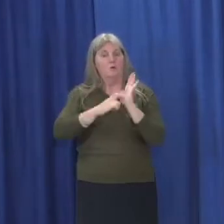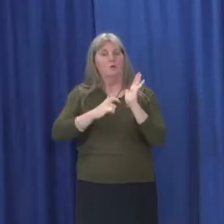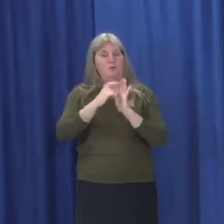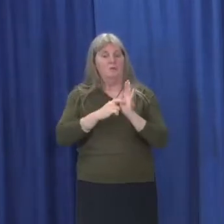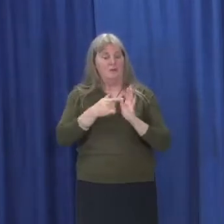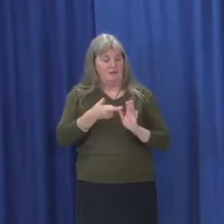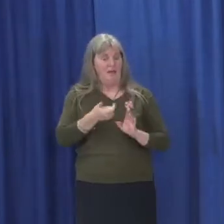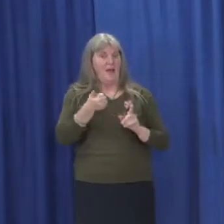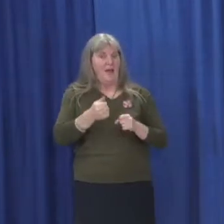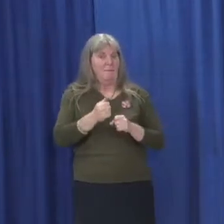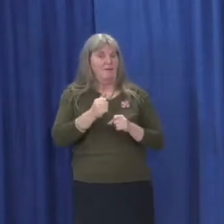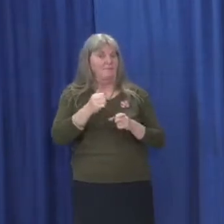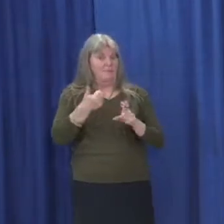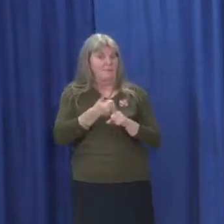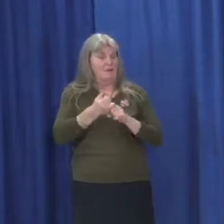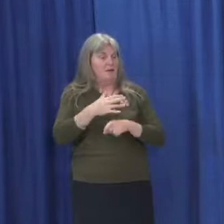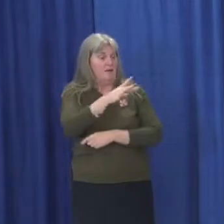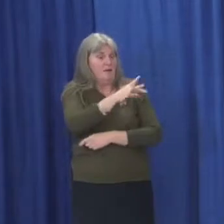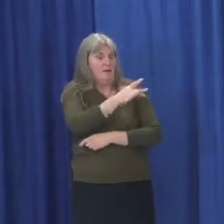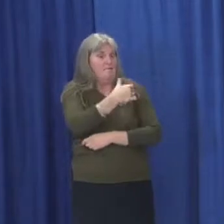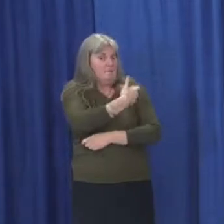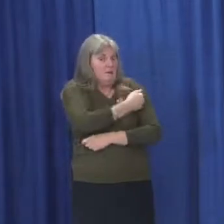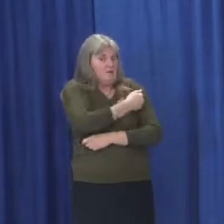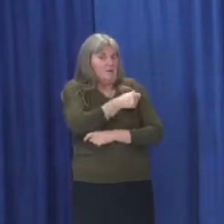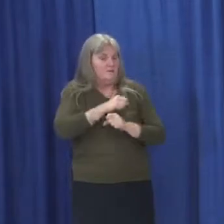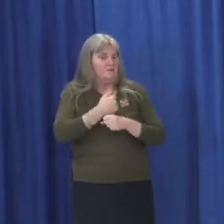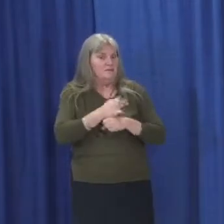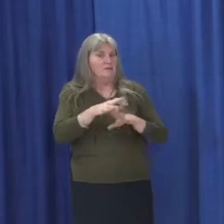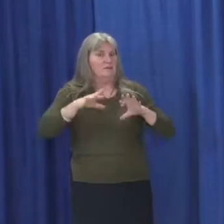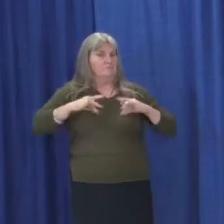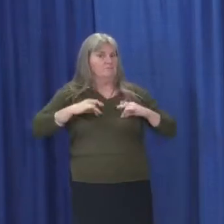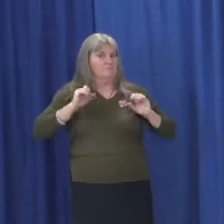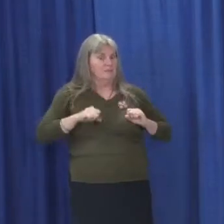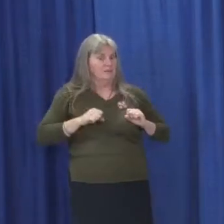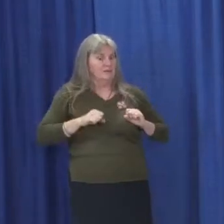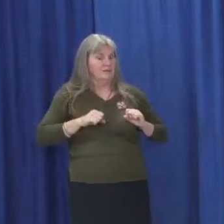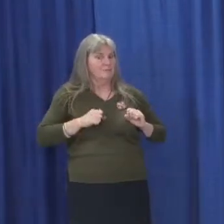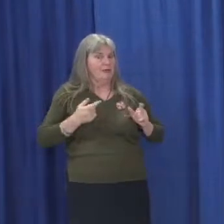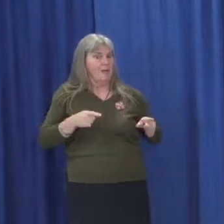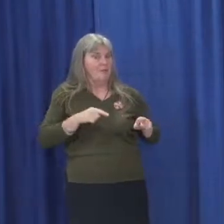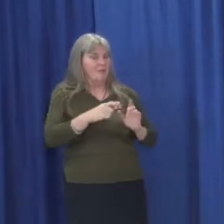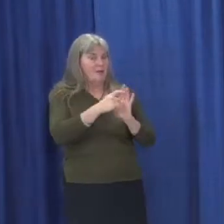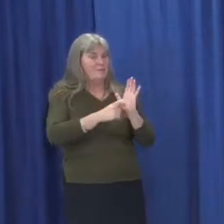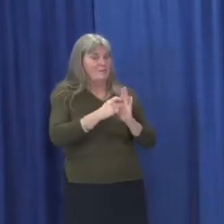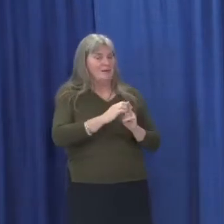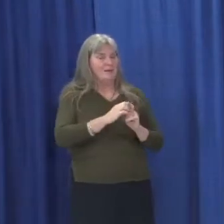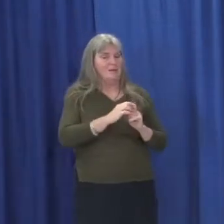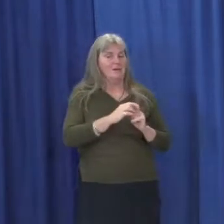people can and do become infected. And we know that across Canada